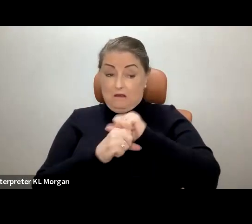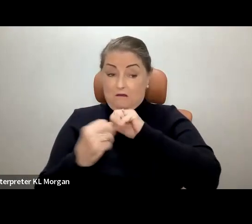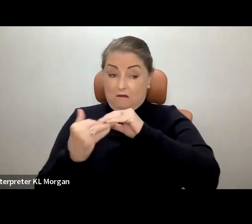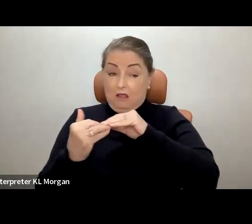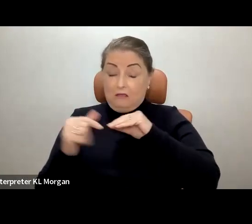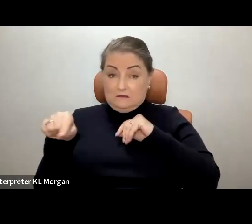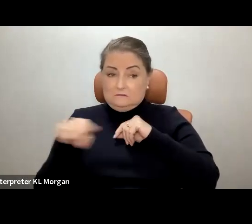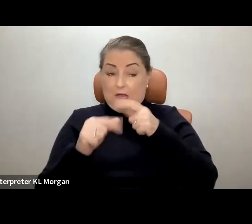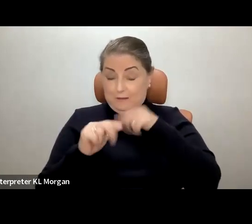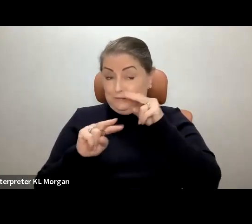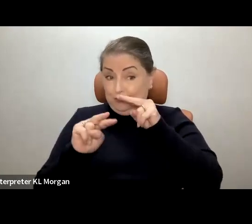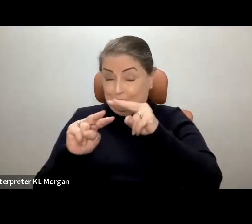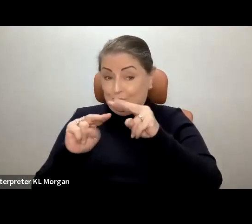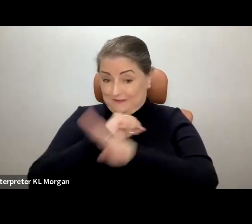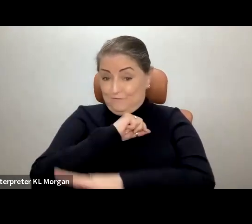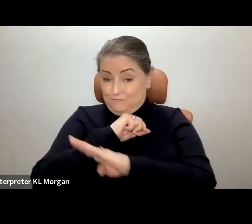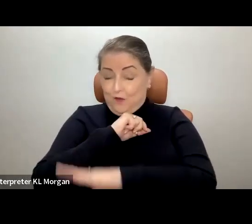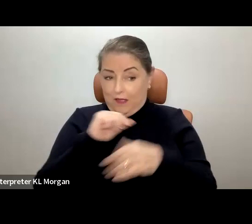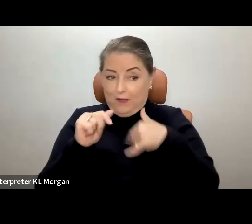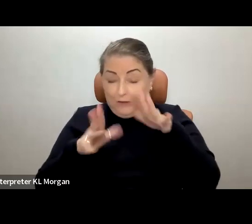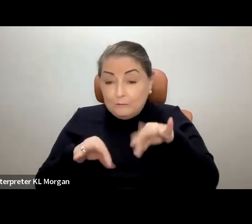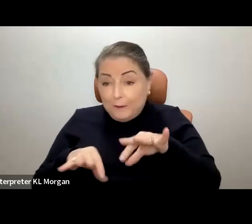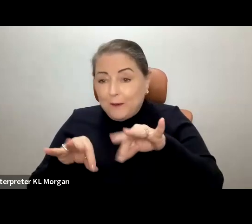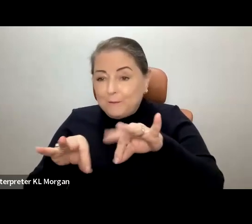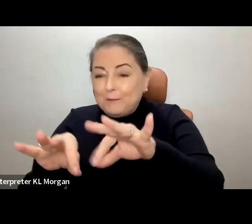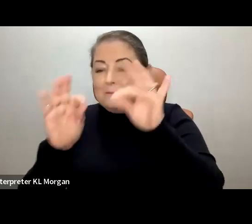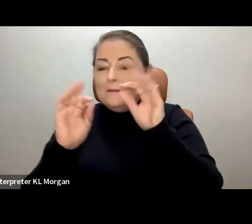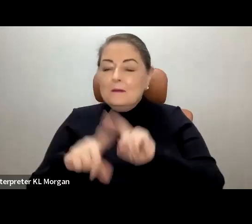looking forward to in the fall. But it seems that indeed, it